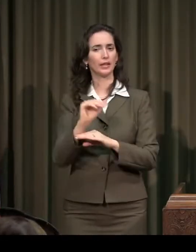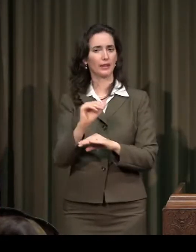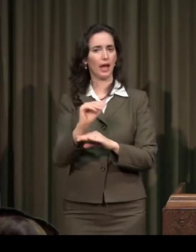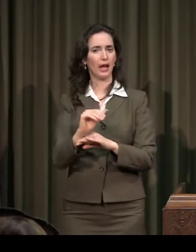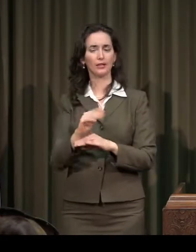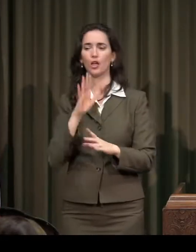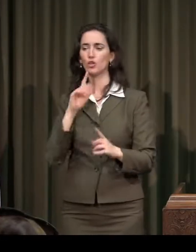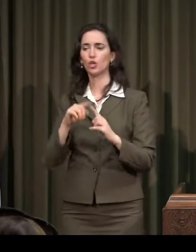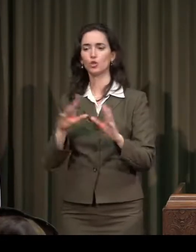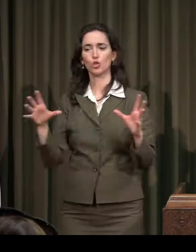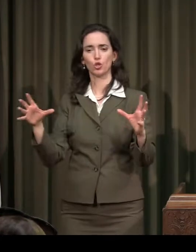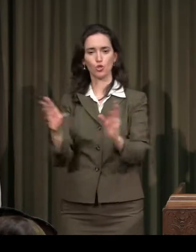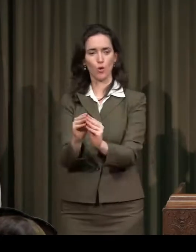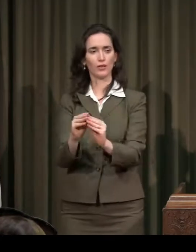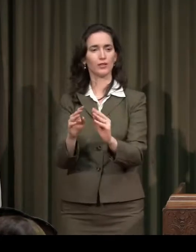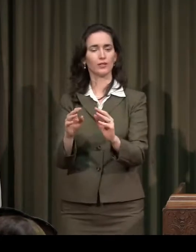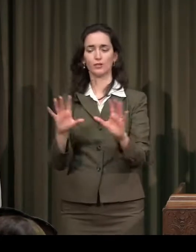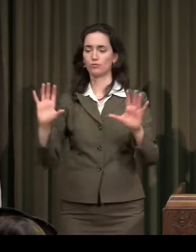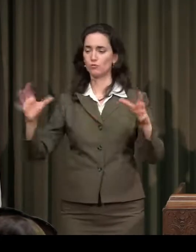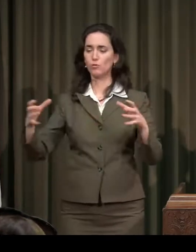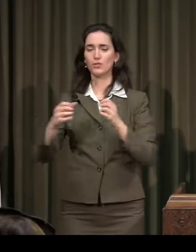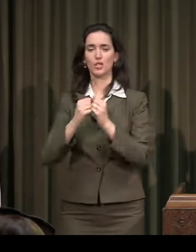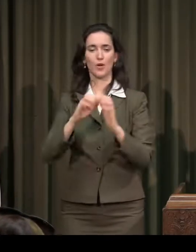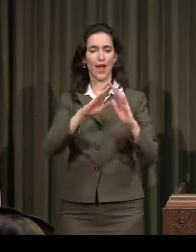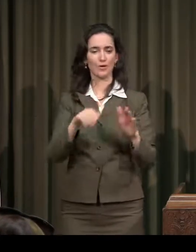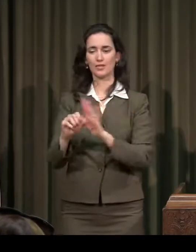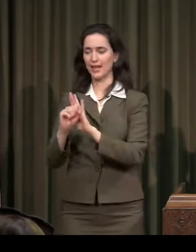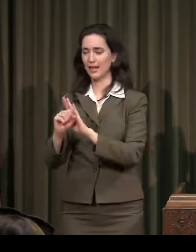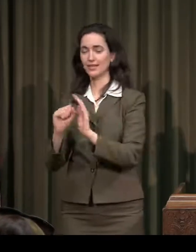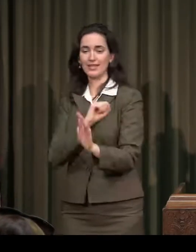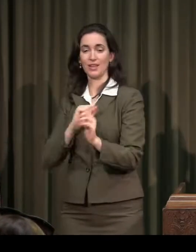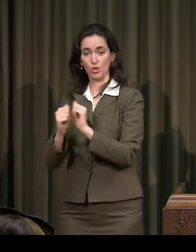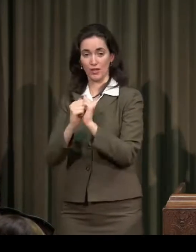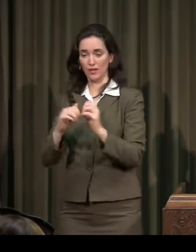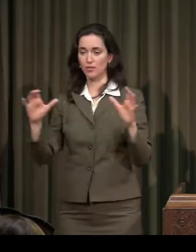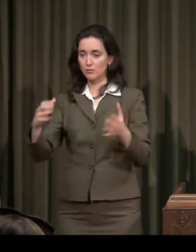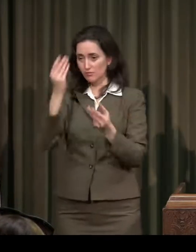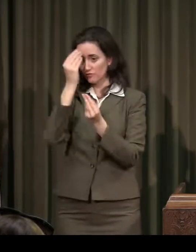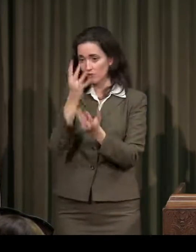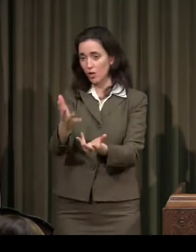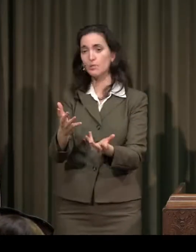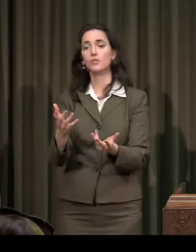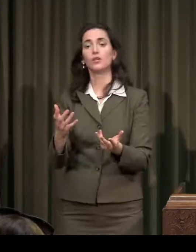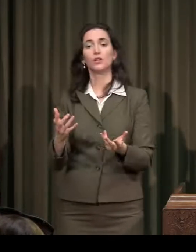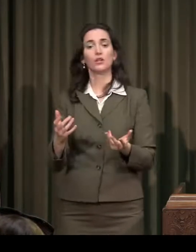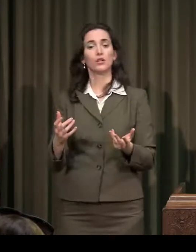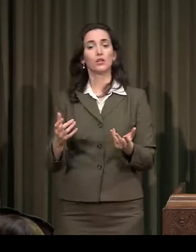session of the house and senate that we can rapidly agree to use the rainy day